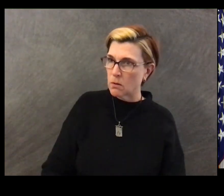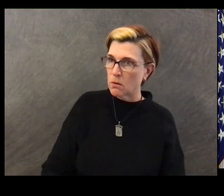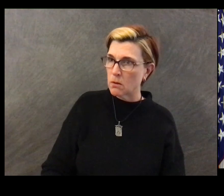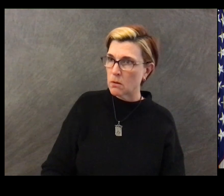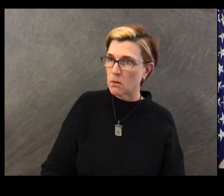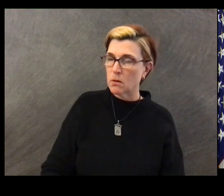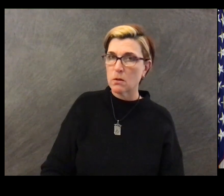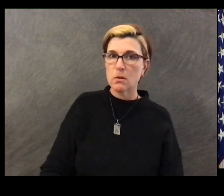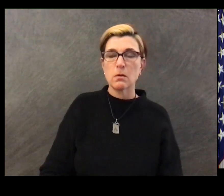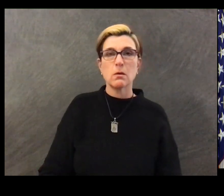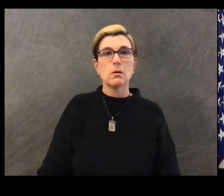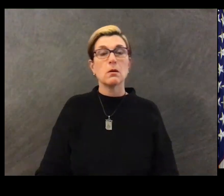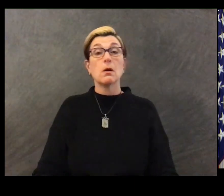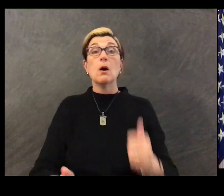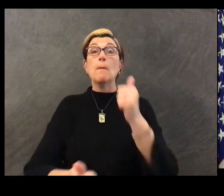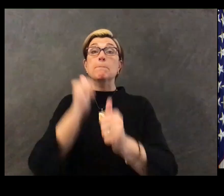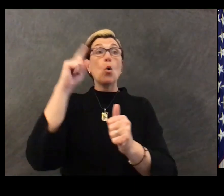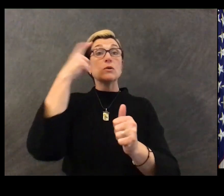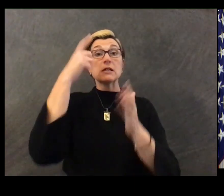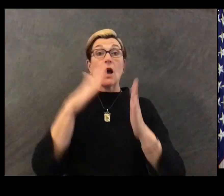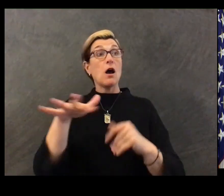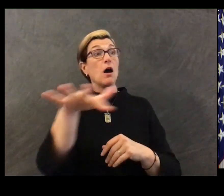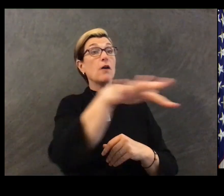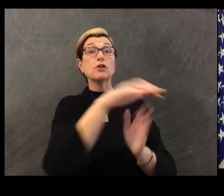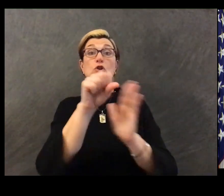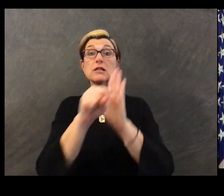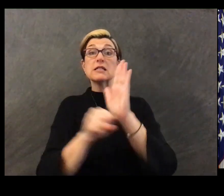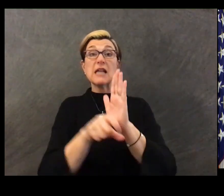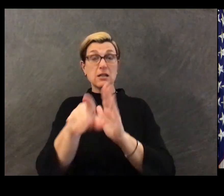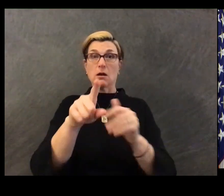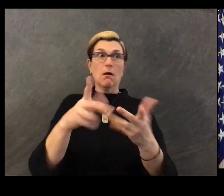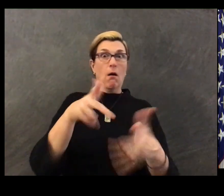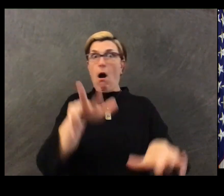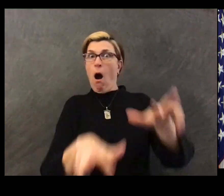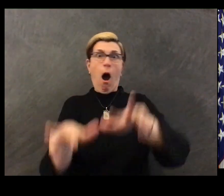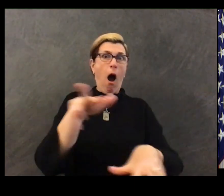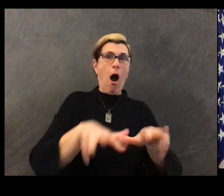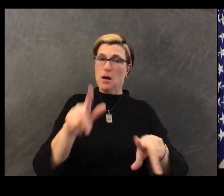situation like this before but we're helping them find unused testing